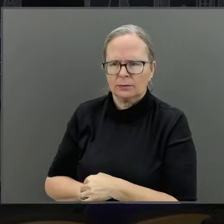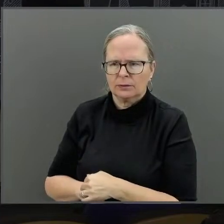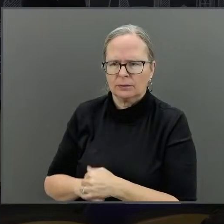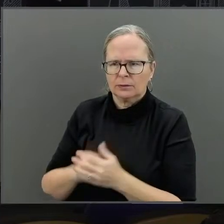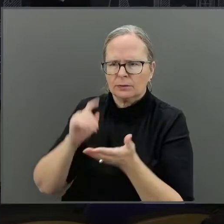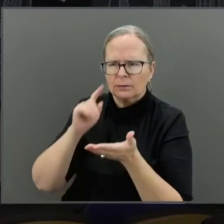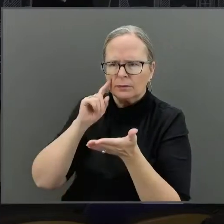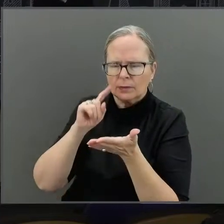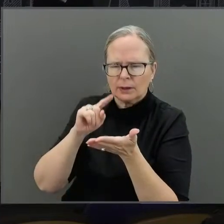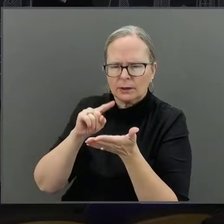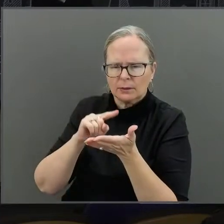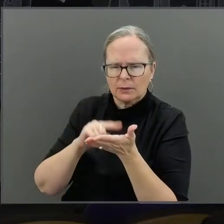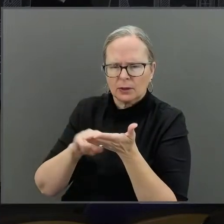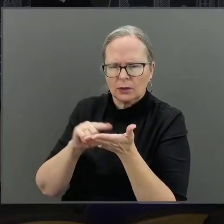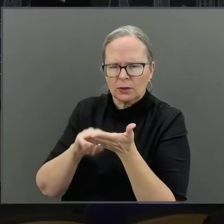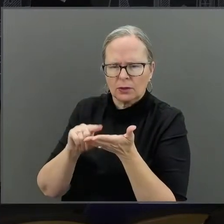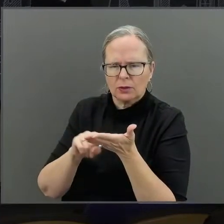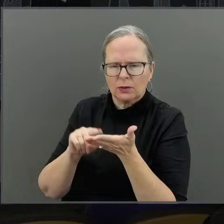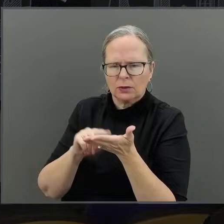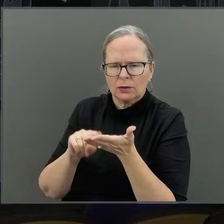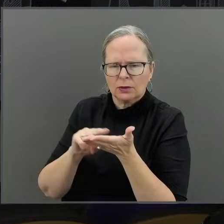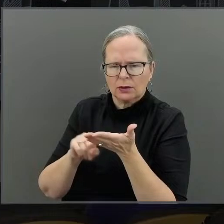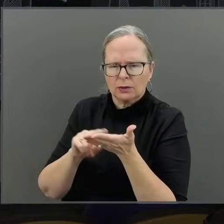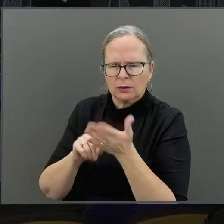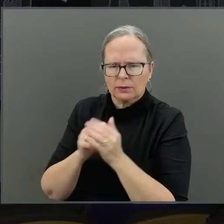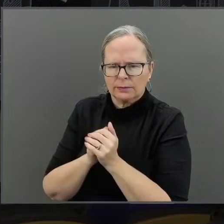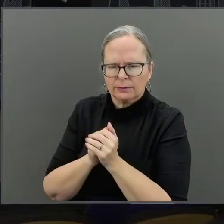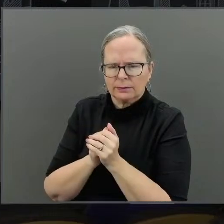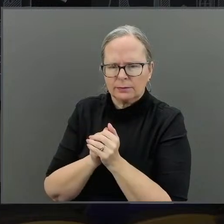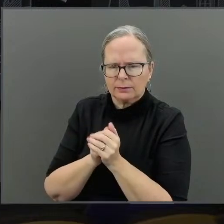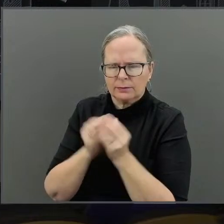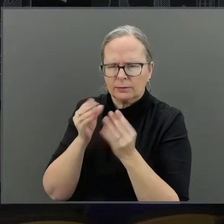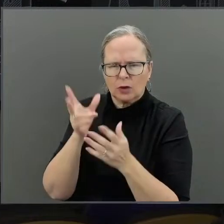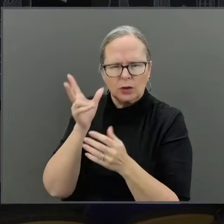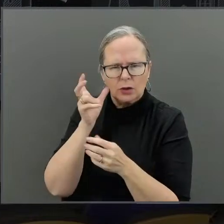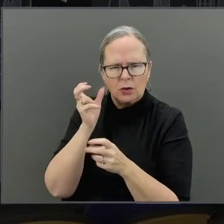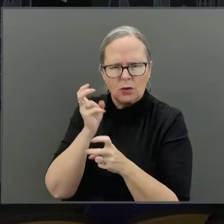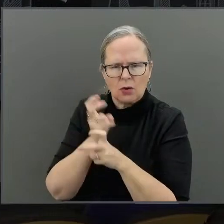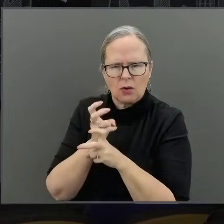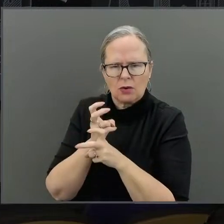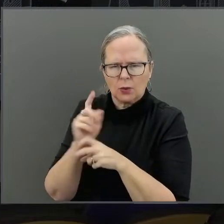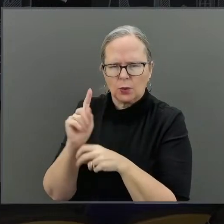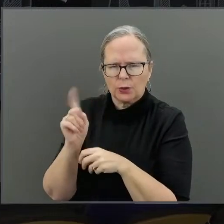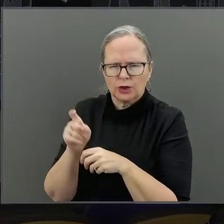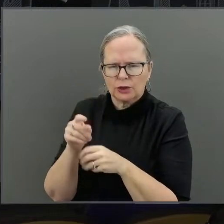what are the contributing factors to uh to lead to that inspection was are concerned at all about